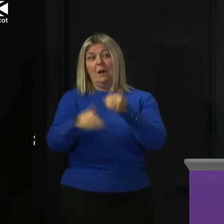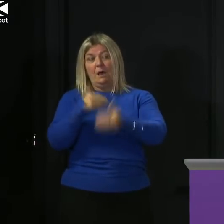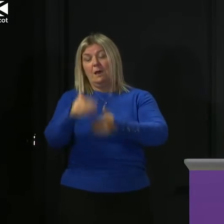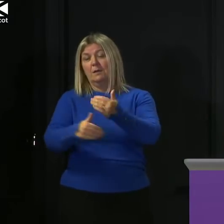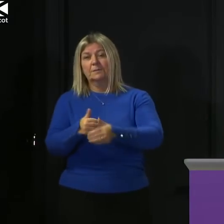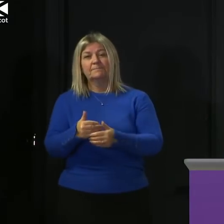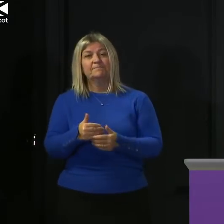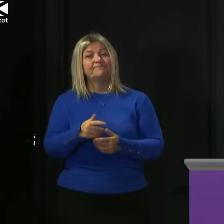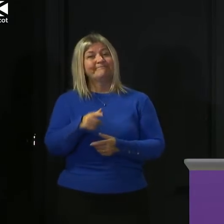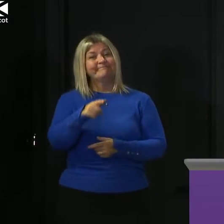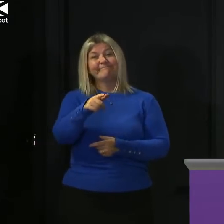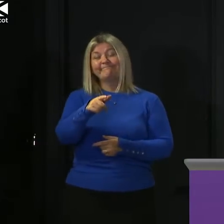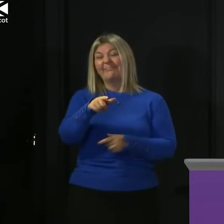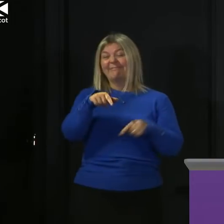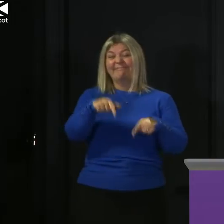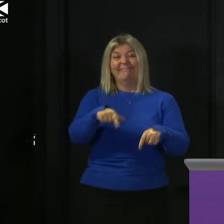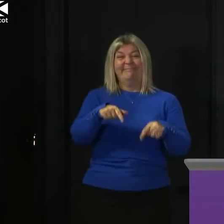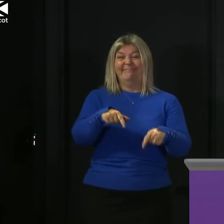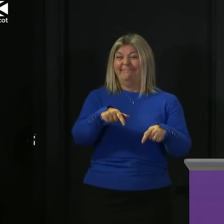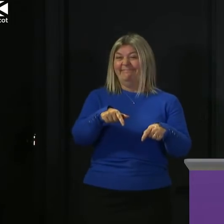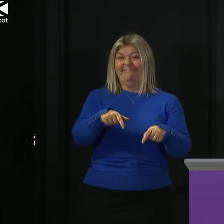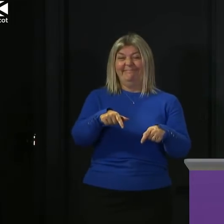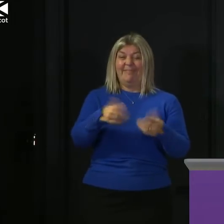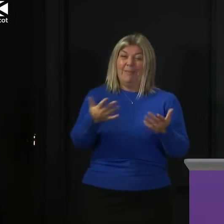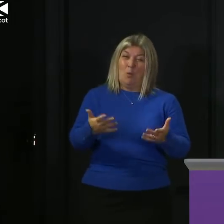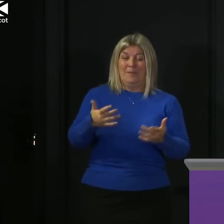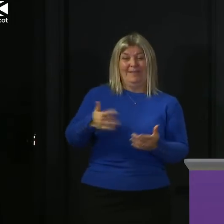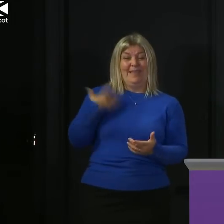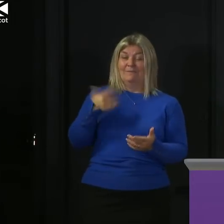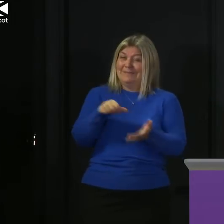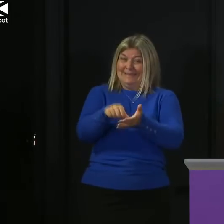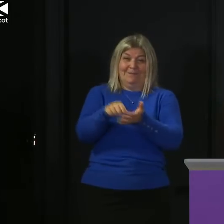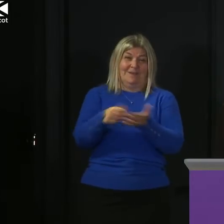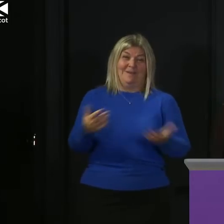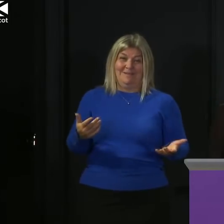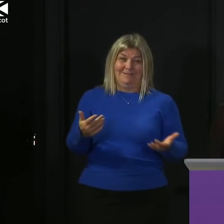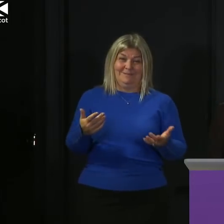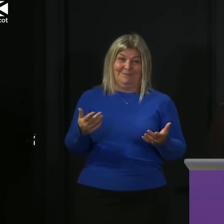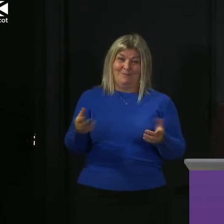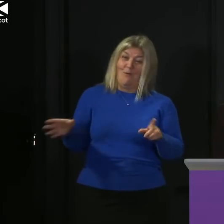these restrictions are easy for people. And I can imagine that for new mums, mother and baby